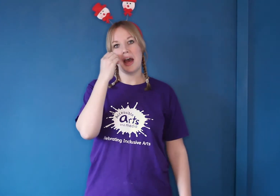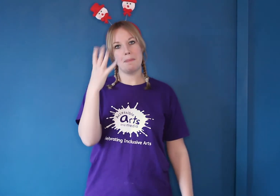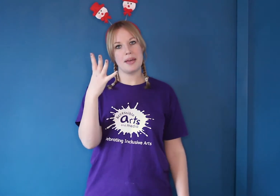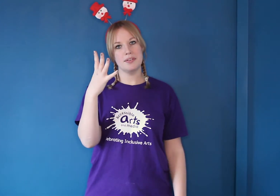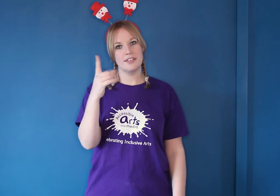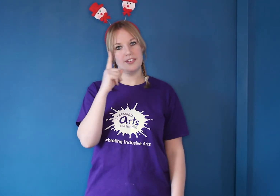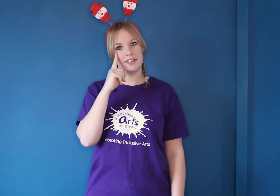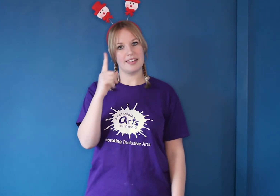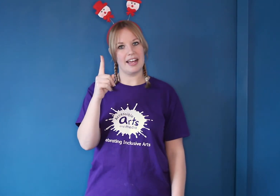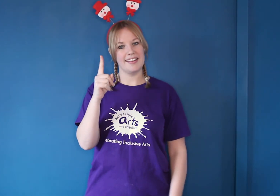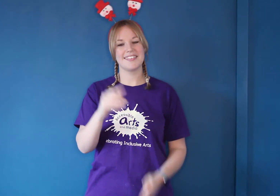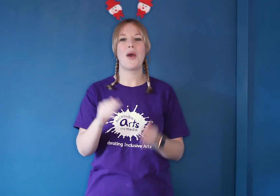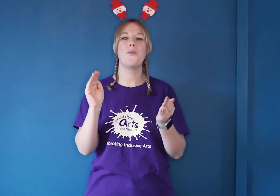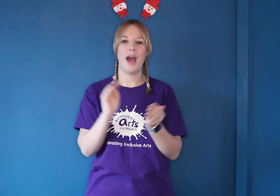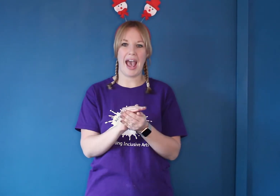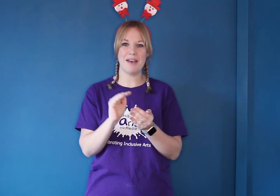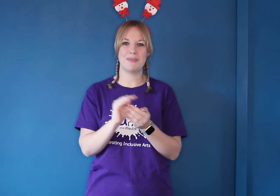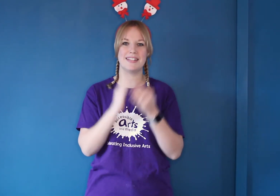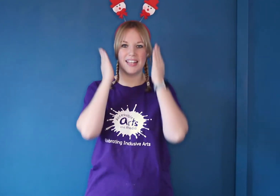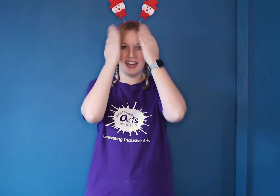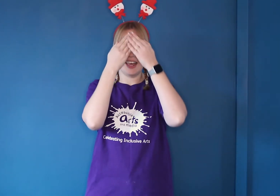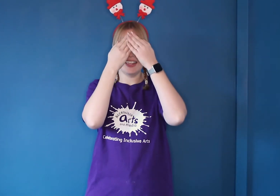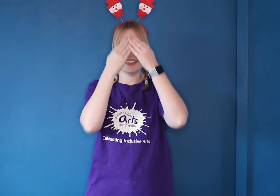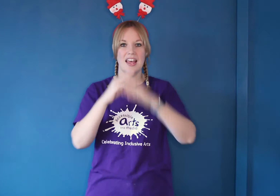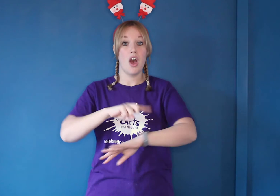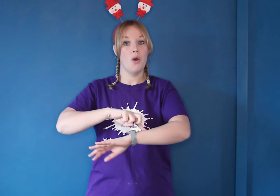A beautiful sight, we’re happy tonight.